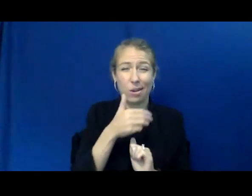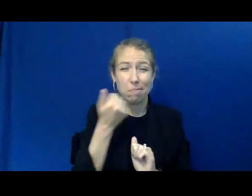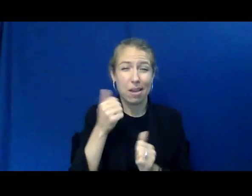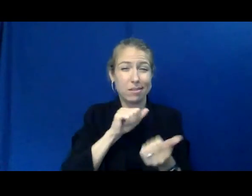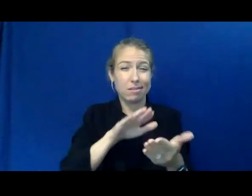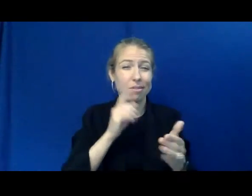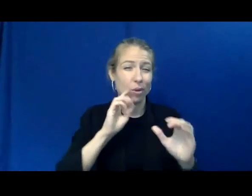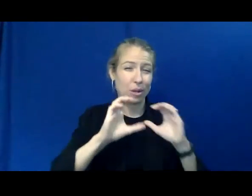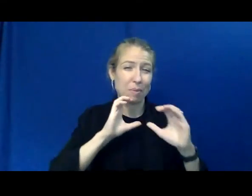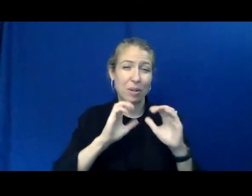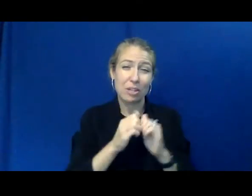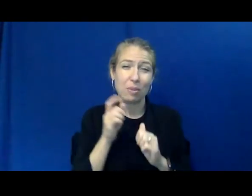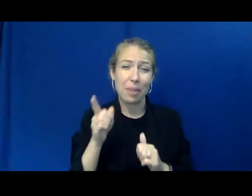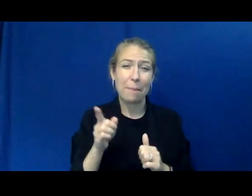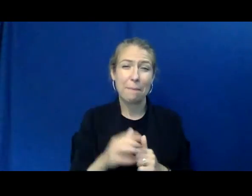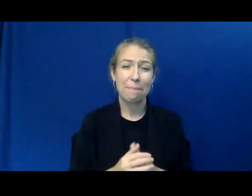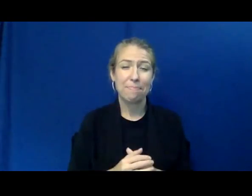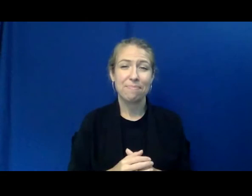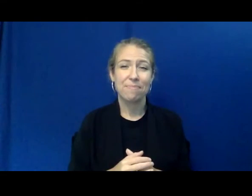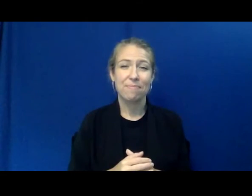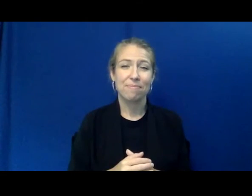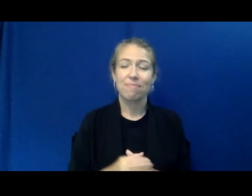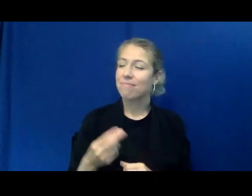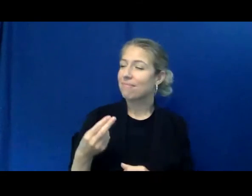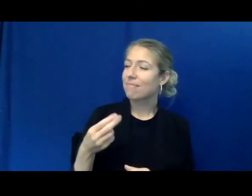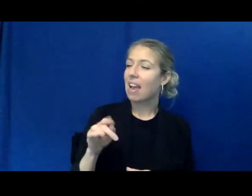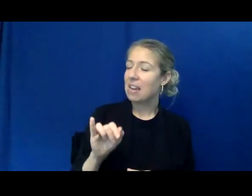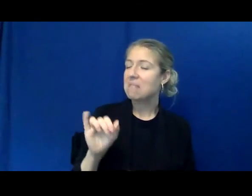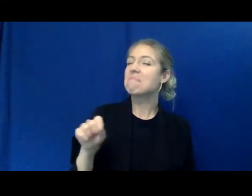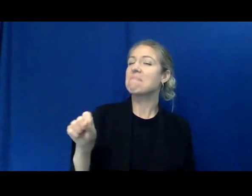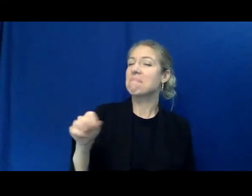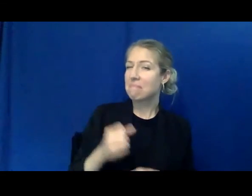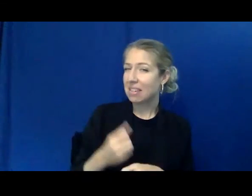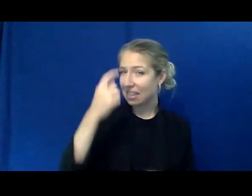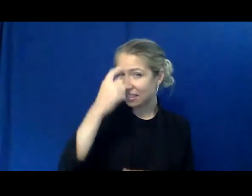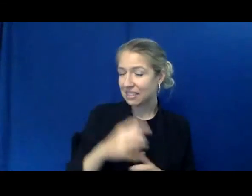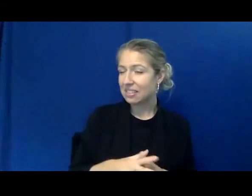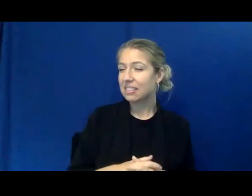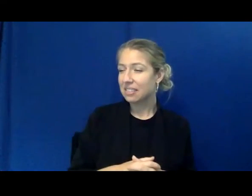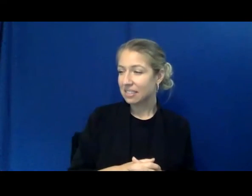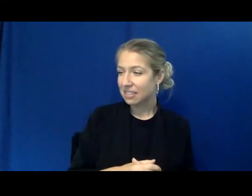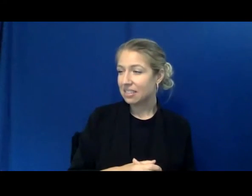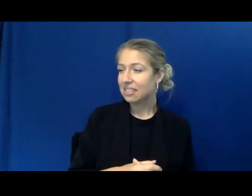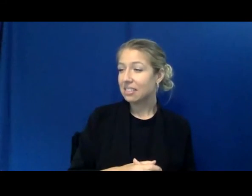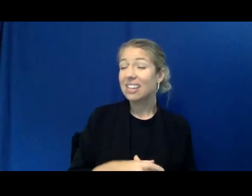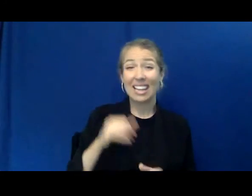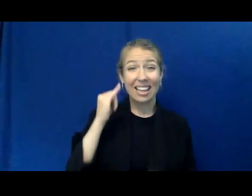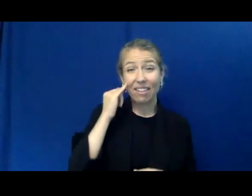That makes a lot of sense, when folks need an extra boost, letting them know what they